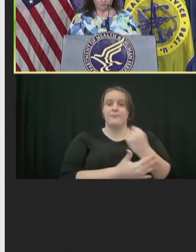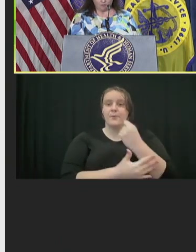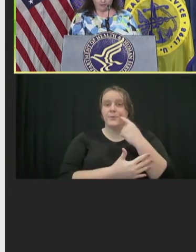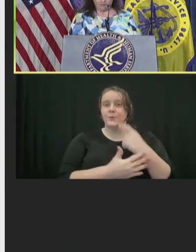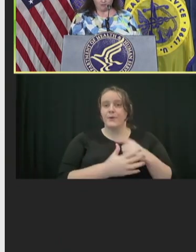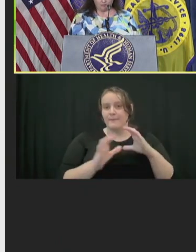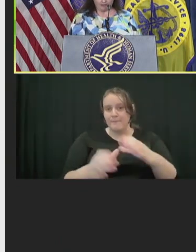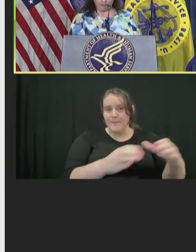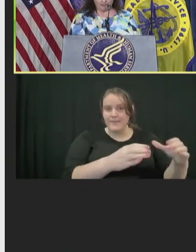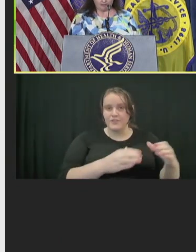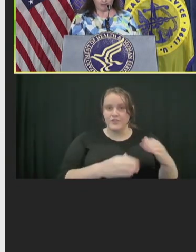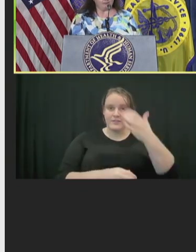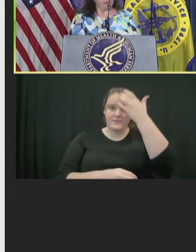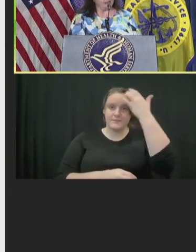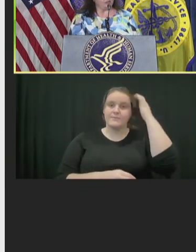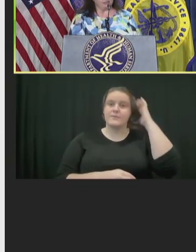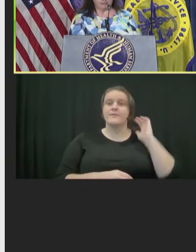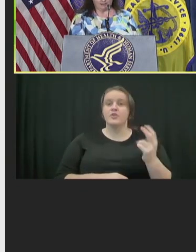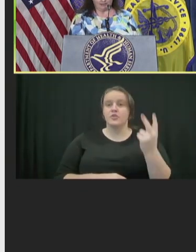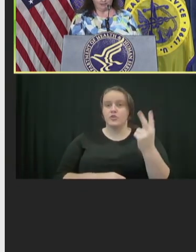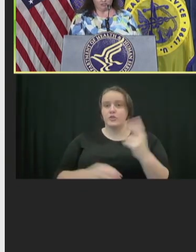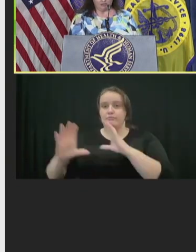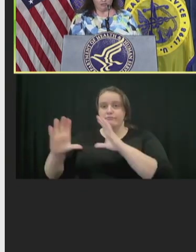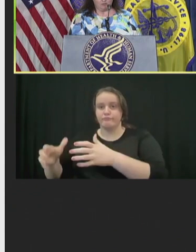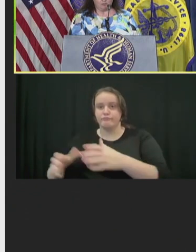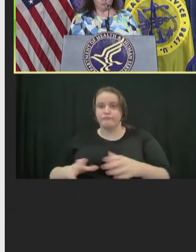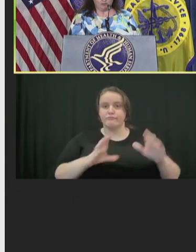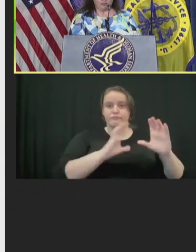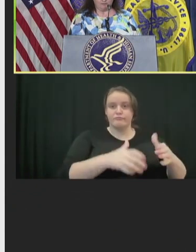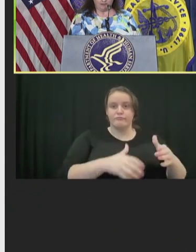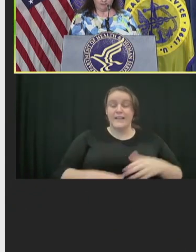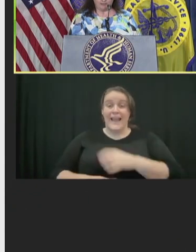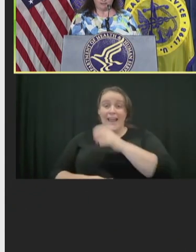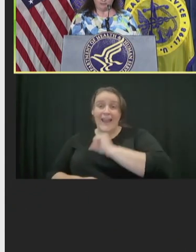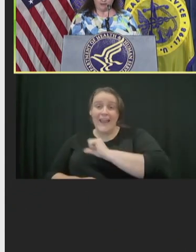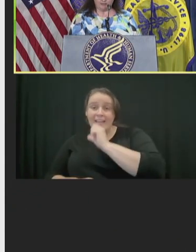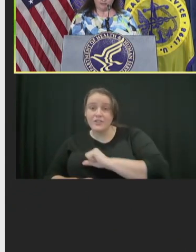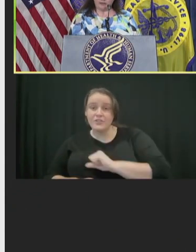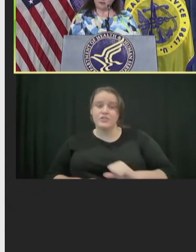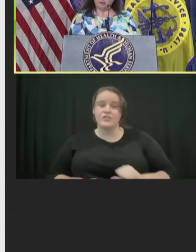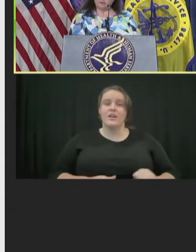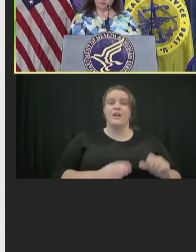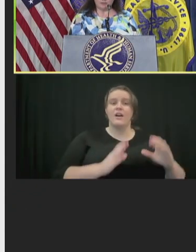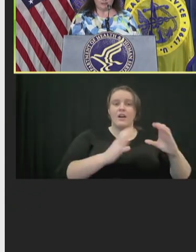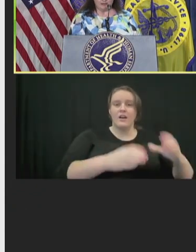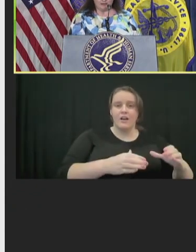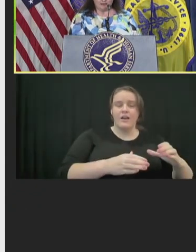we have two buckets. We have age and stage, which we look at families and parents and caregivers,